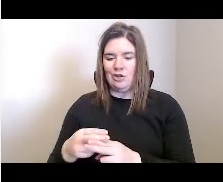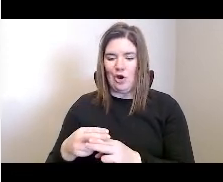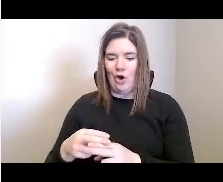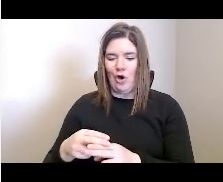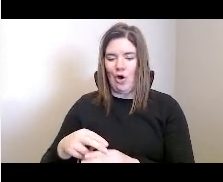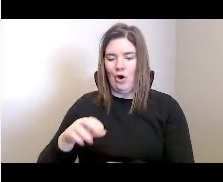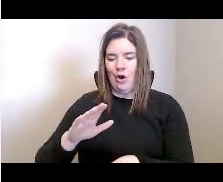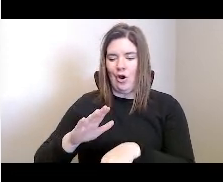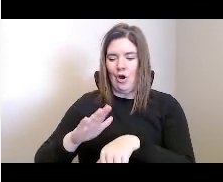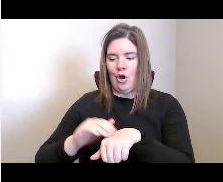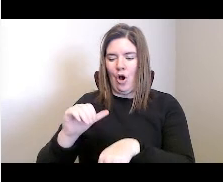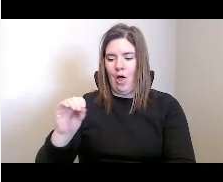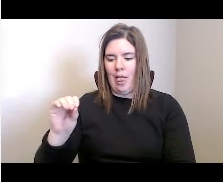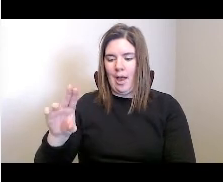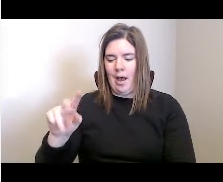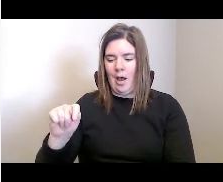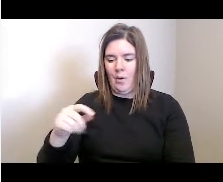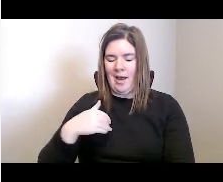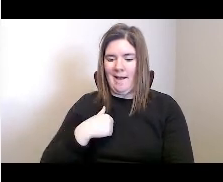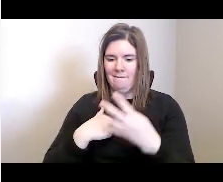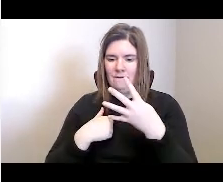in my selection pane. And when I go to those,